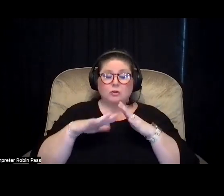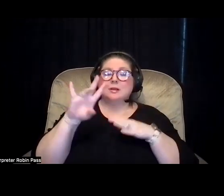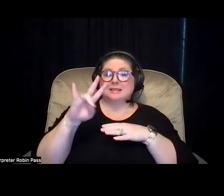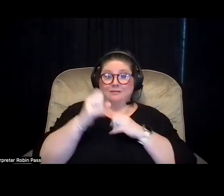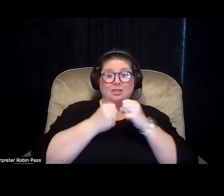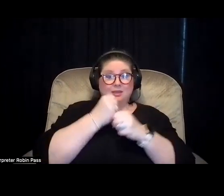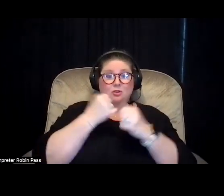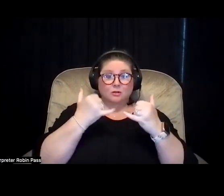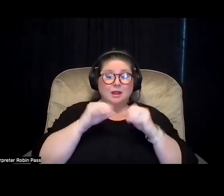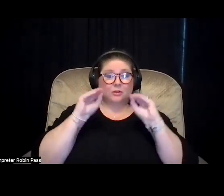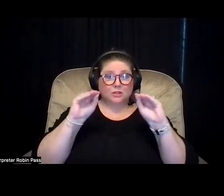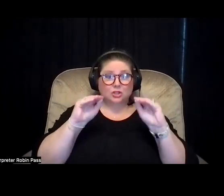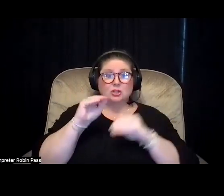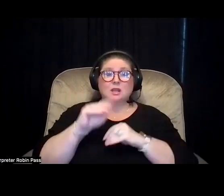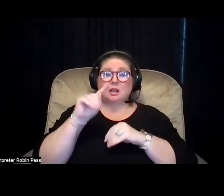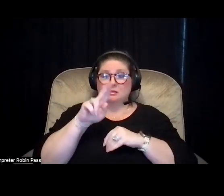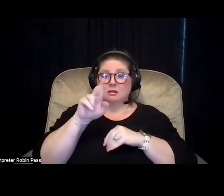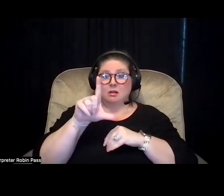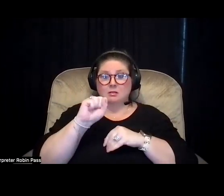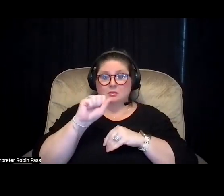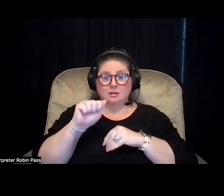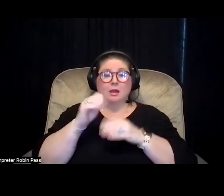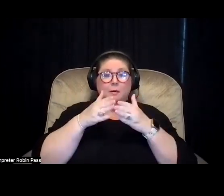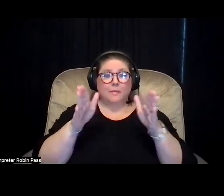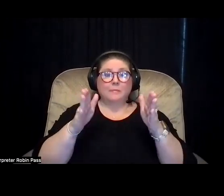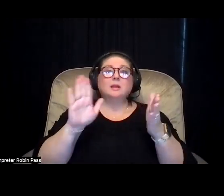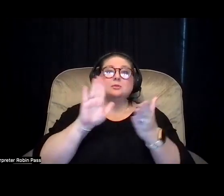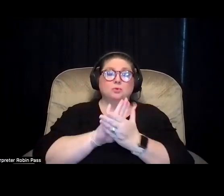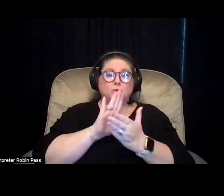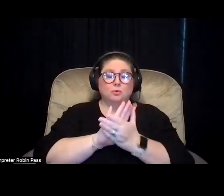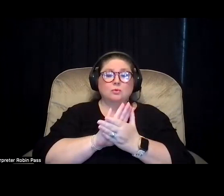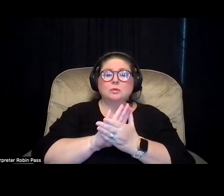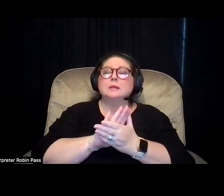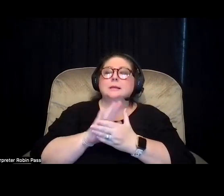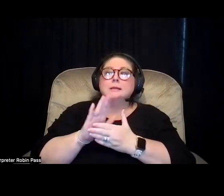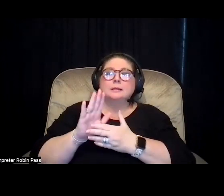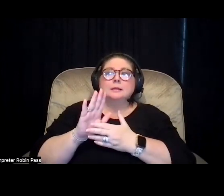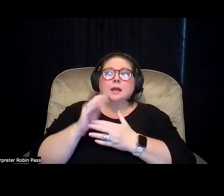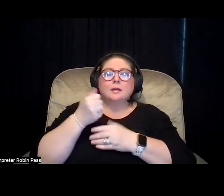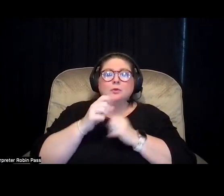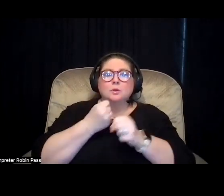public school set out to create lesson plans to teach every student about the tulsa race massacre